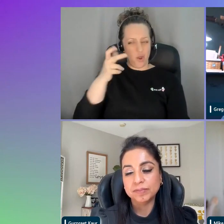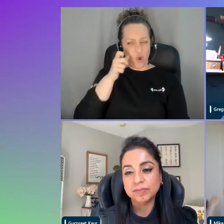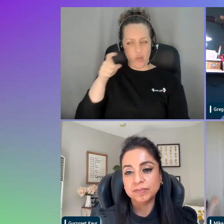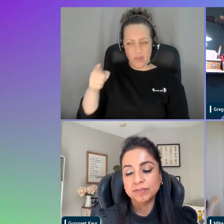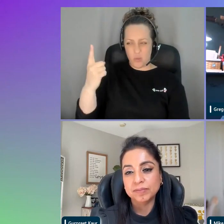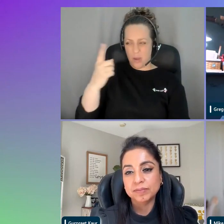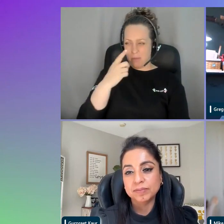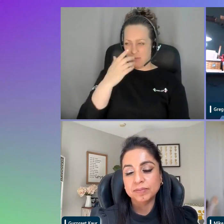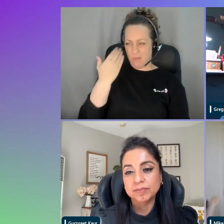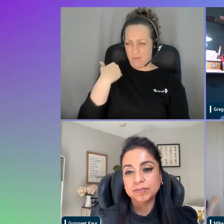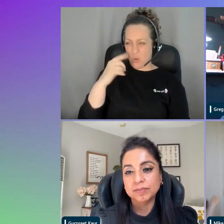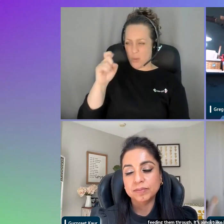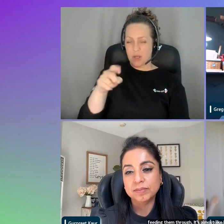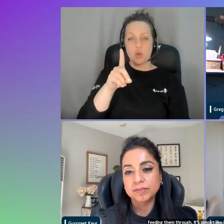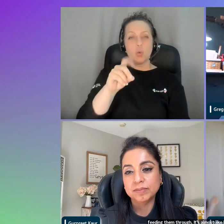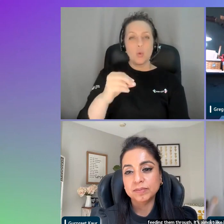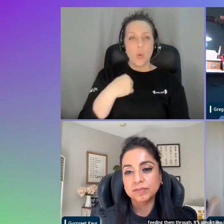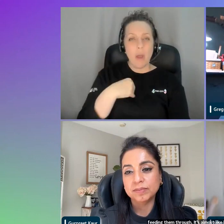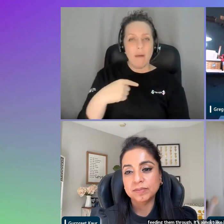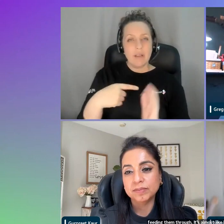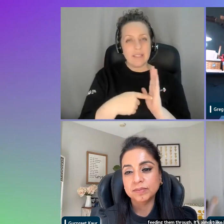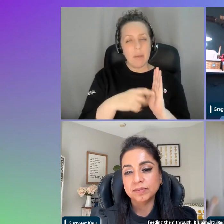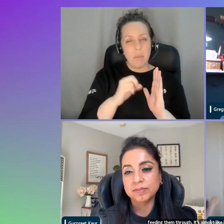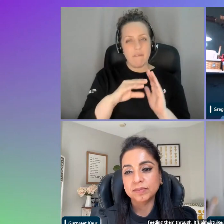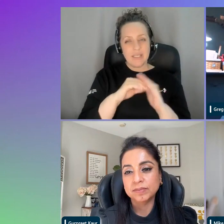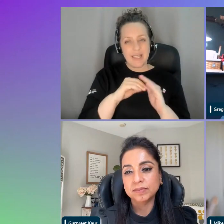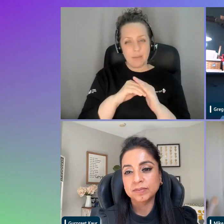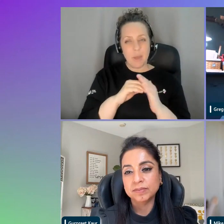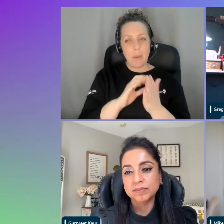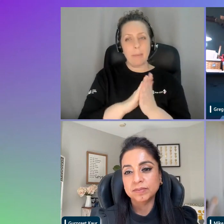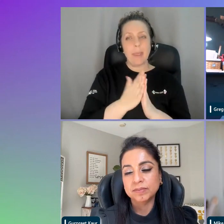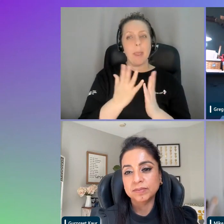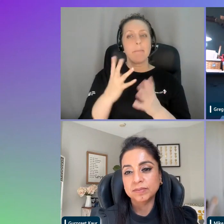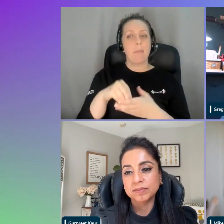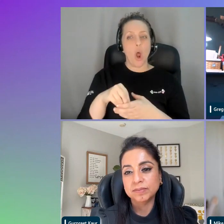before. And the question is, do you have examples of accessibility being part of people's job description? Now, I